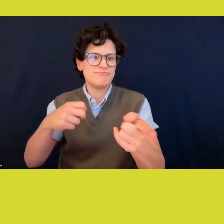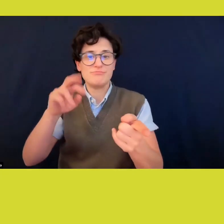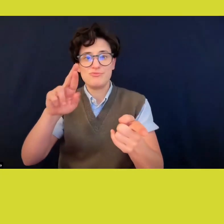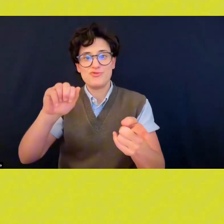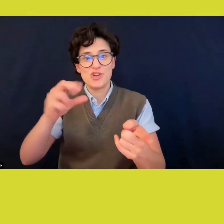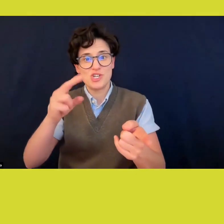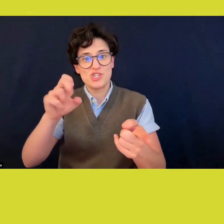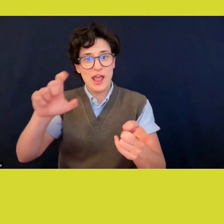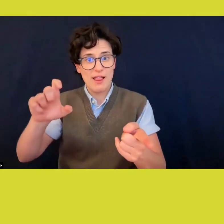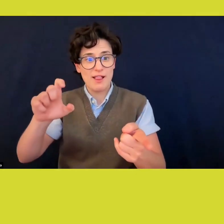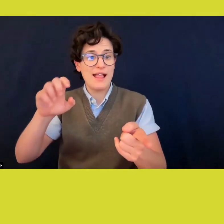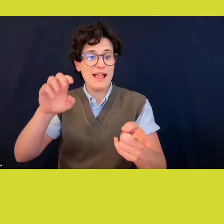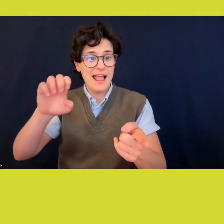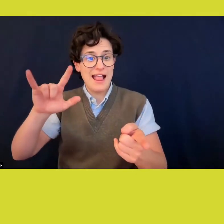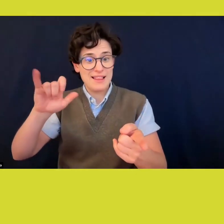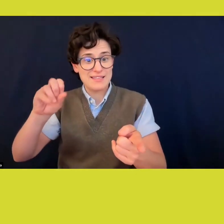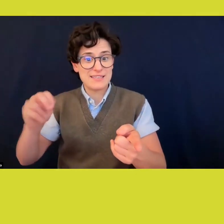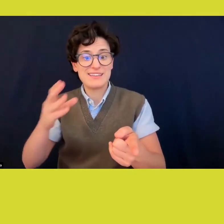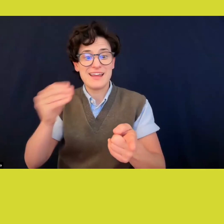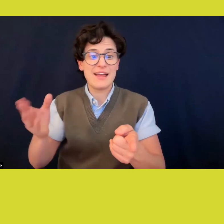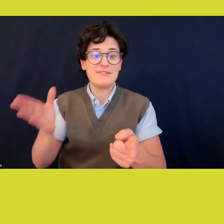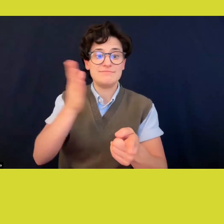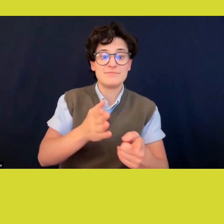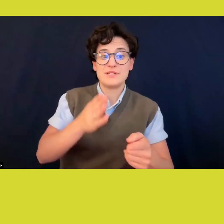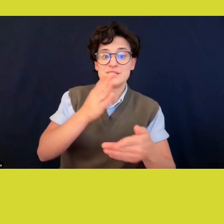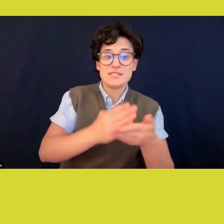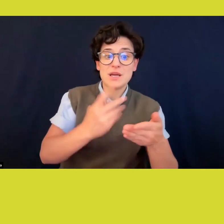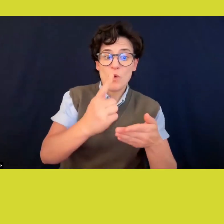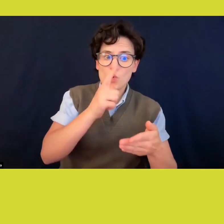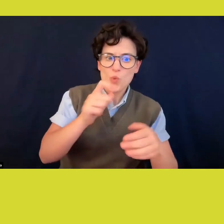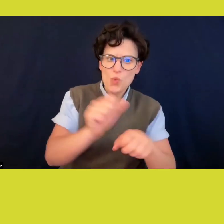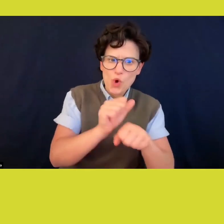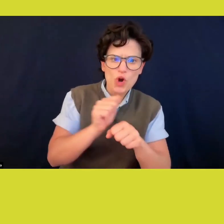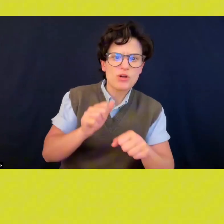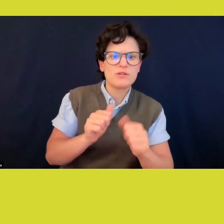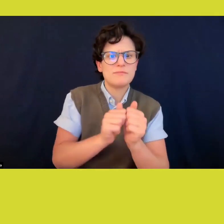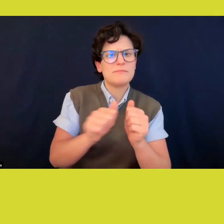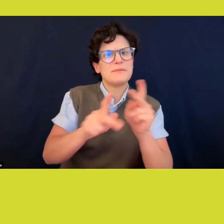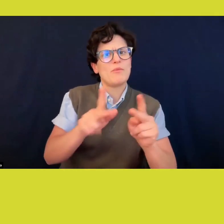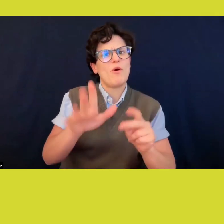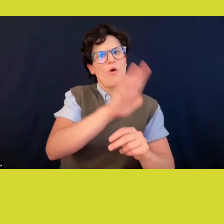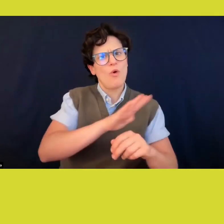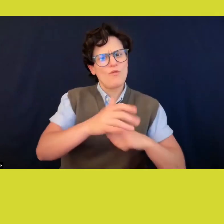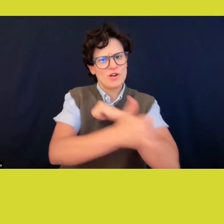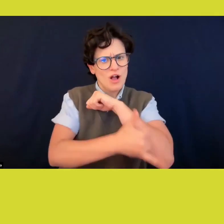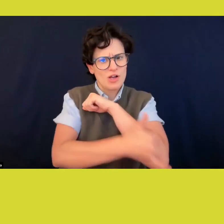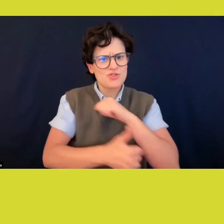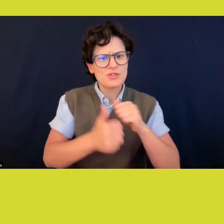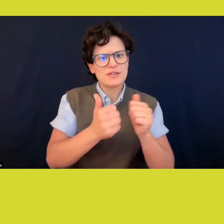country to help develop and ensure effective implementation of supported housing, and that's Marcy Thompson.